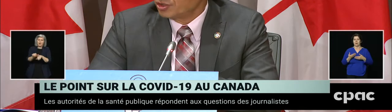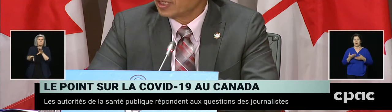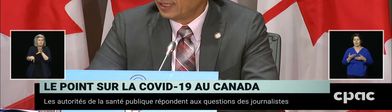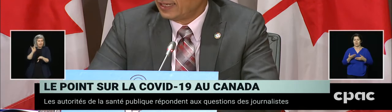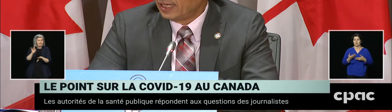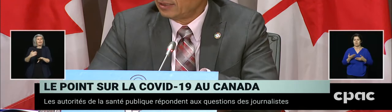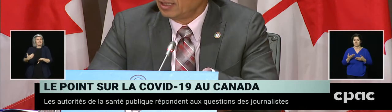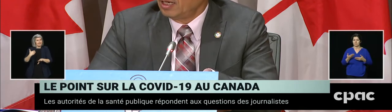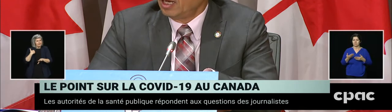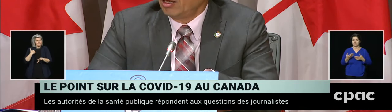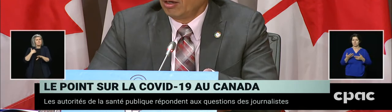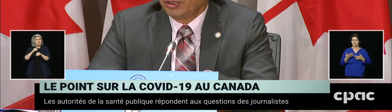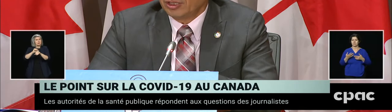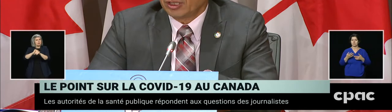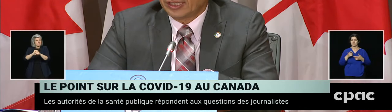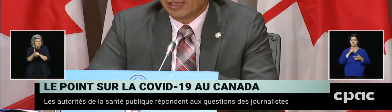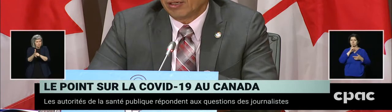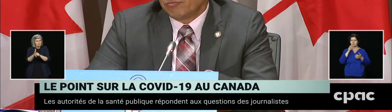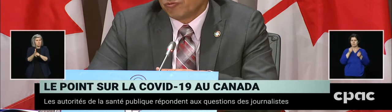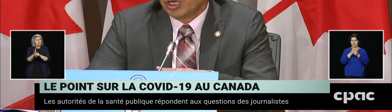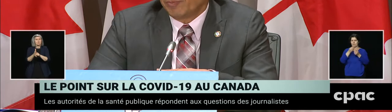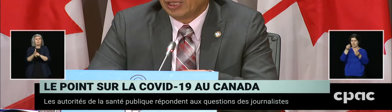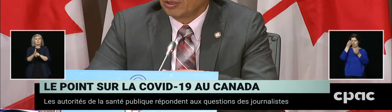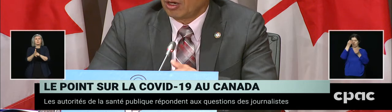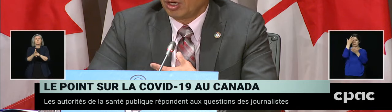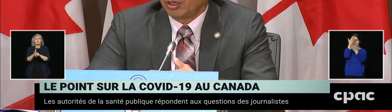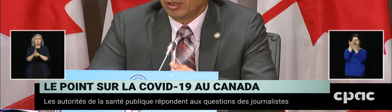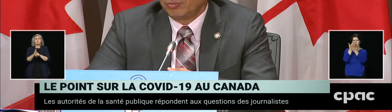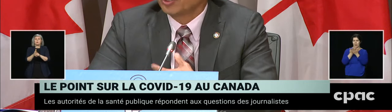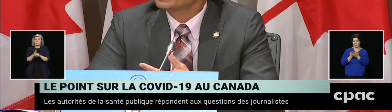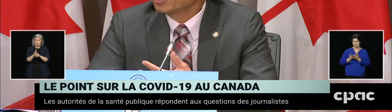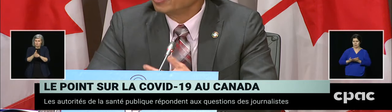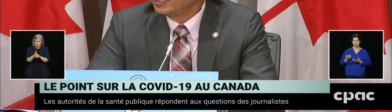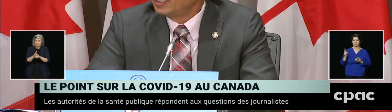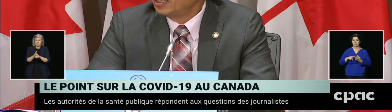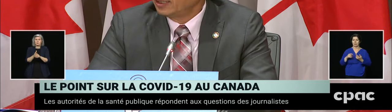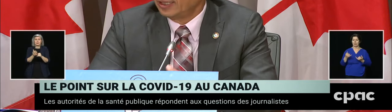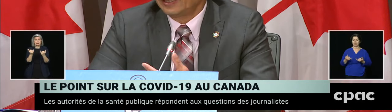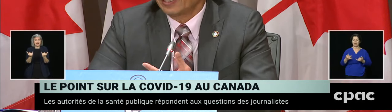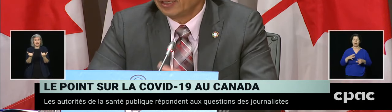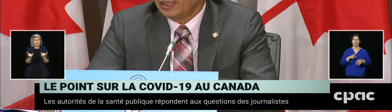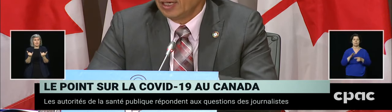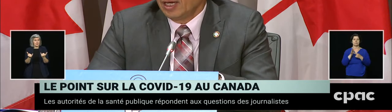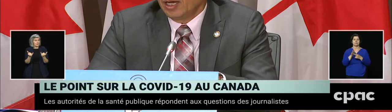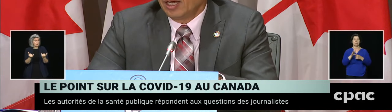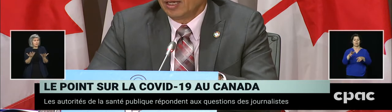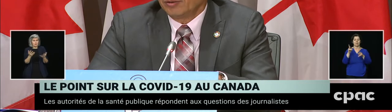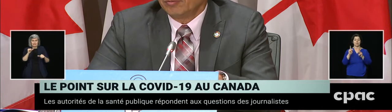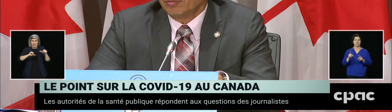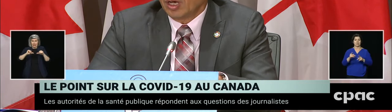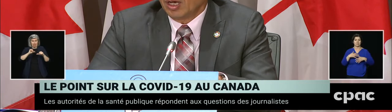DIAGNOSIS OF COVID-19, WITH